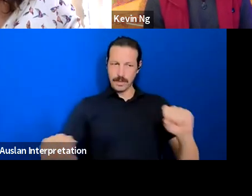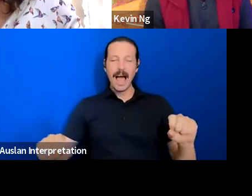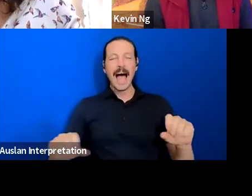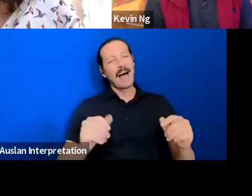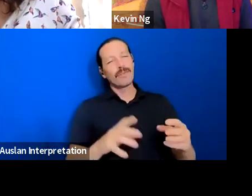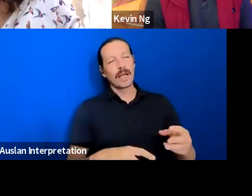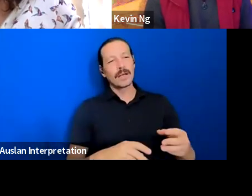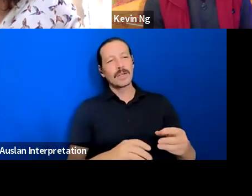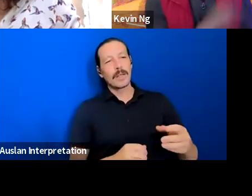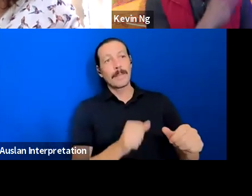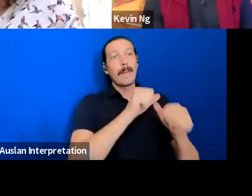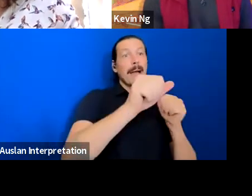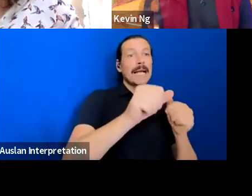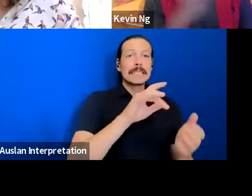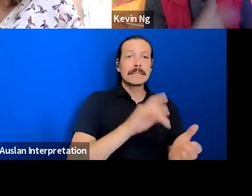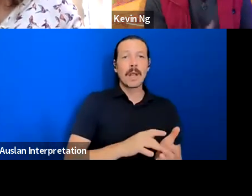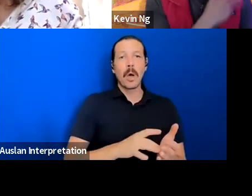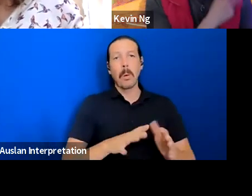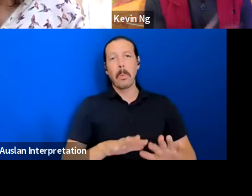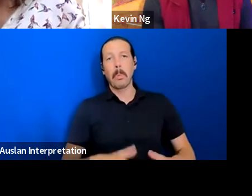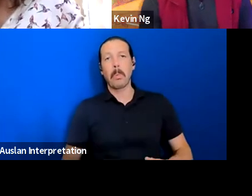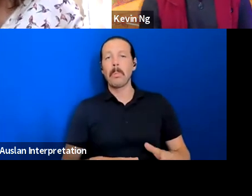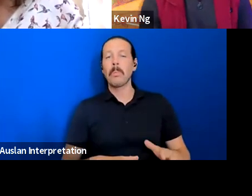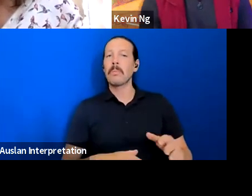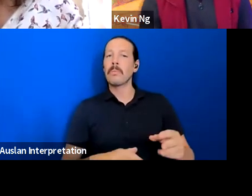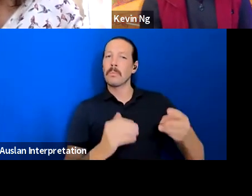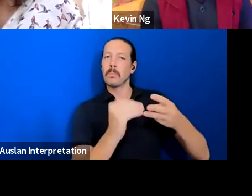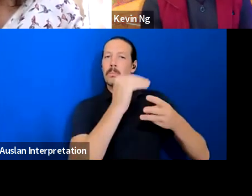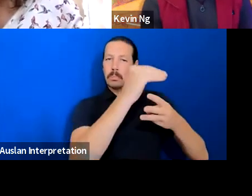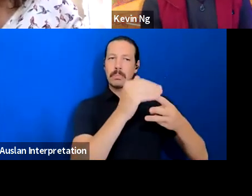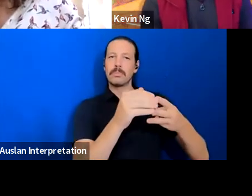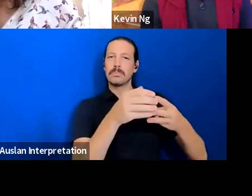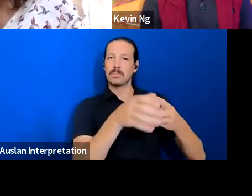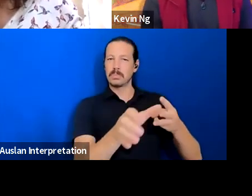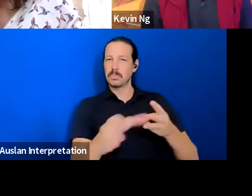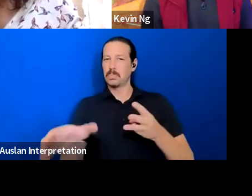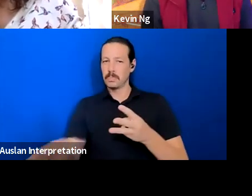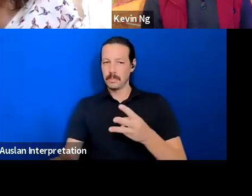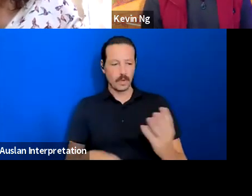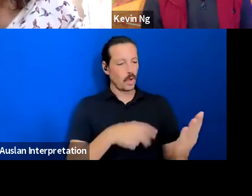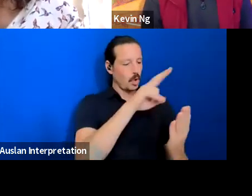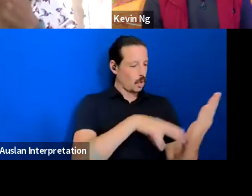I go through that process I list into those three sections and also I usually do it on my own Excel